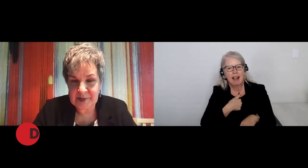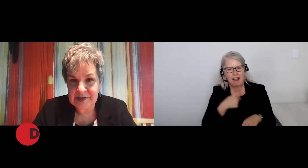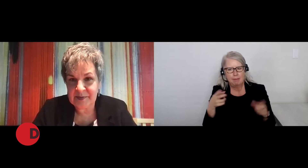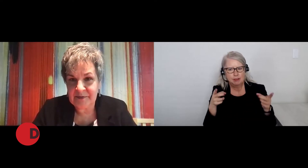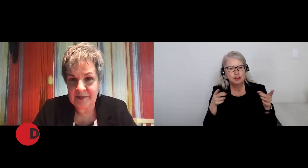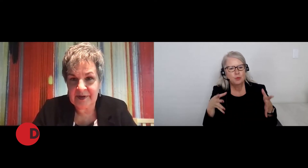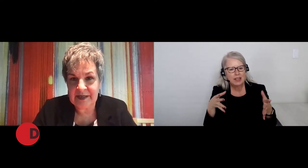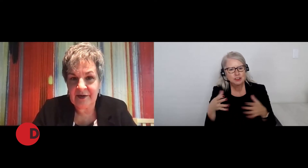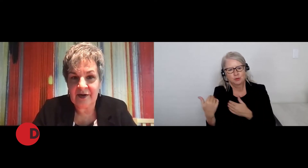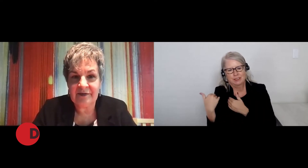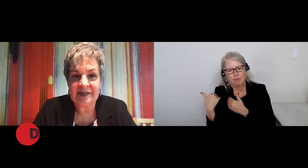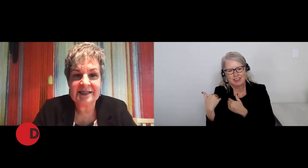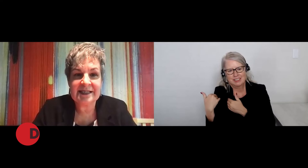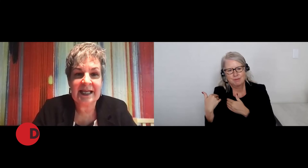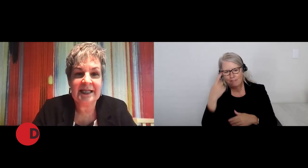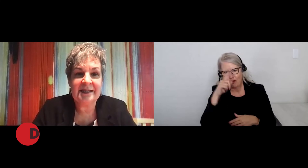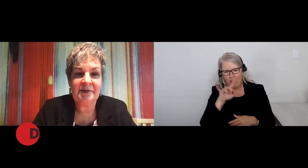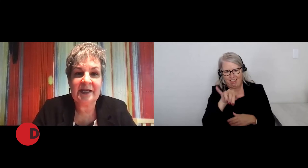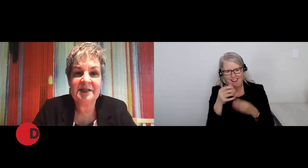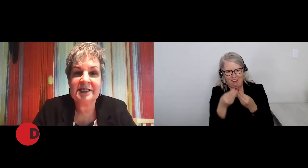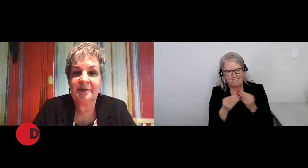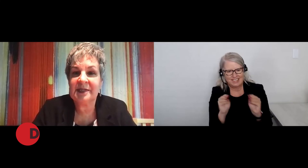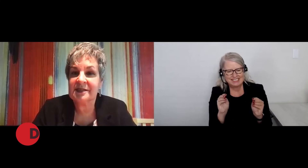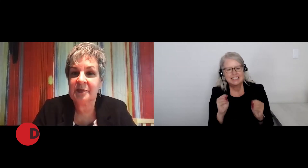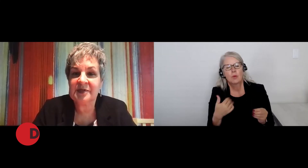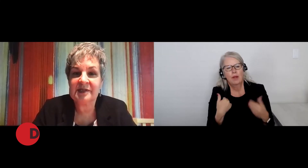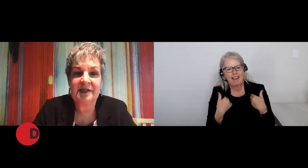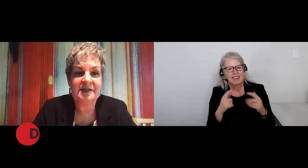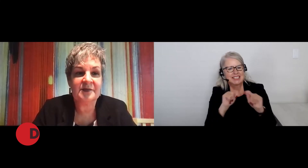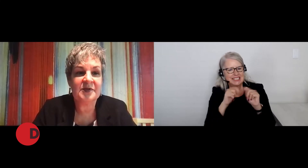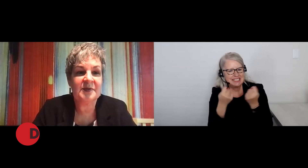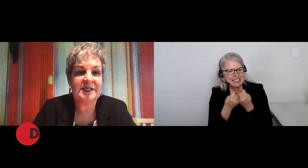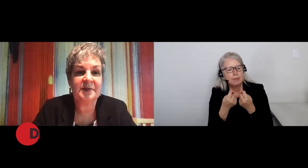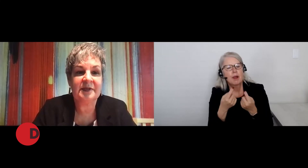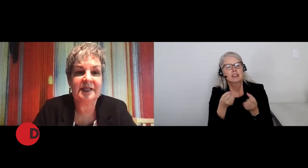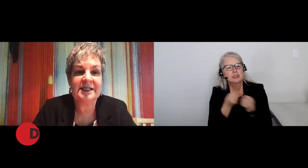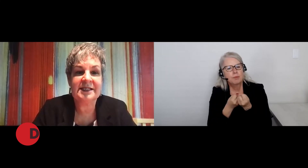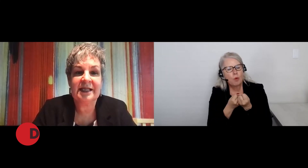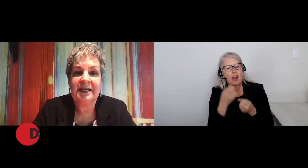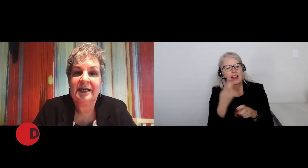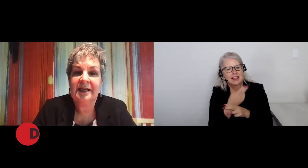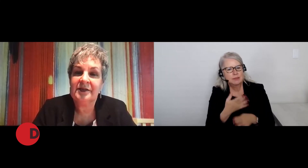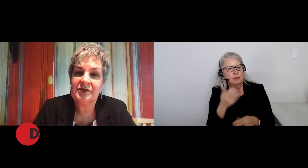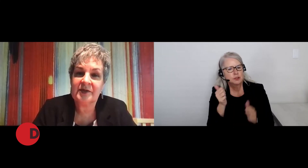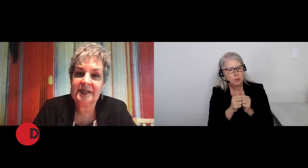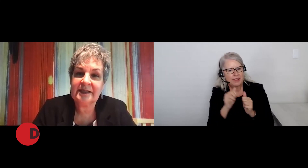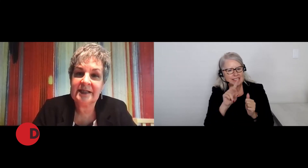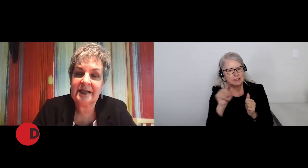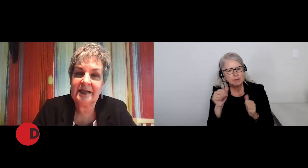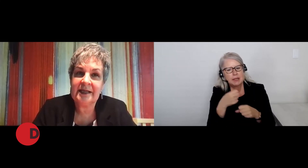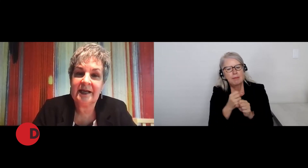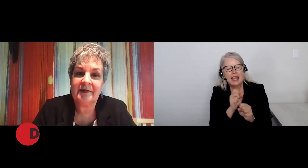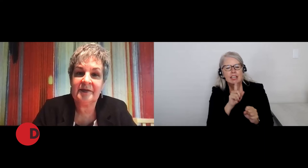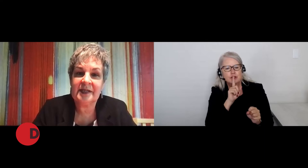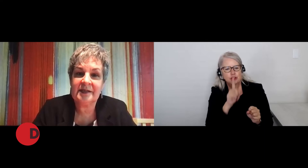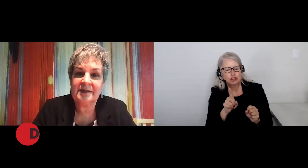I am the director responsible for that office. We have a team providing support for customers with disabilities and